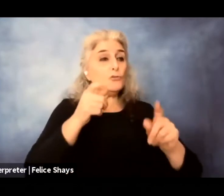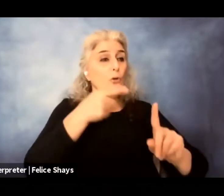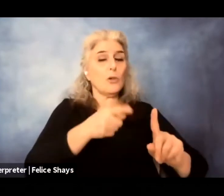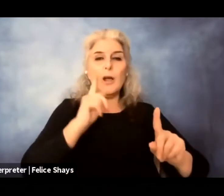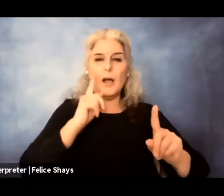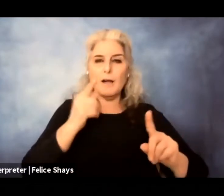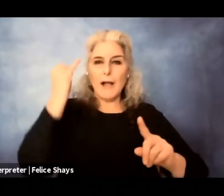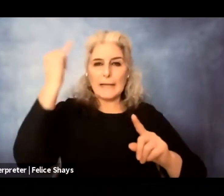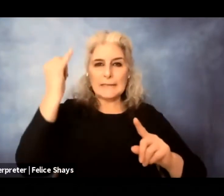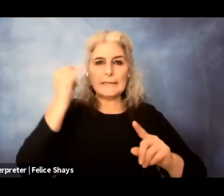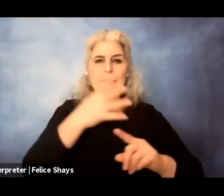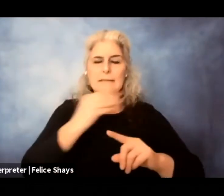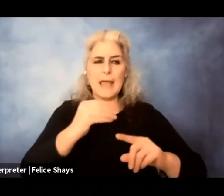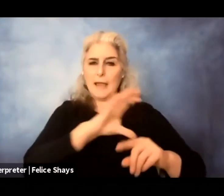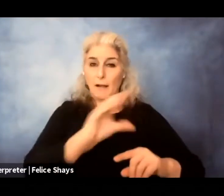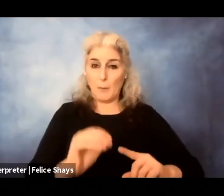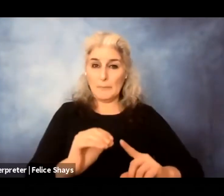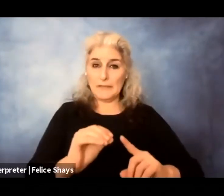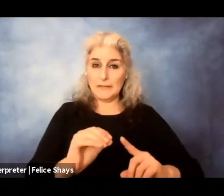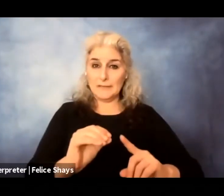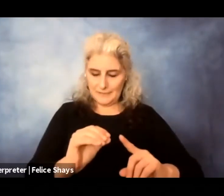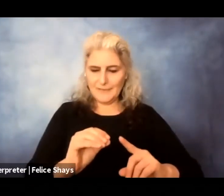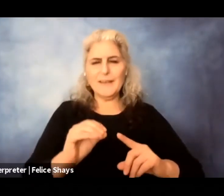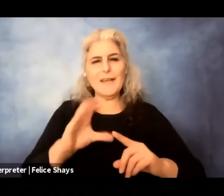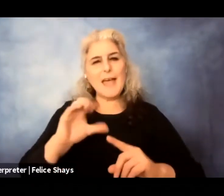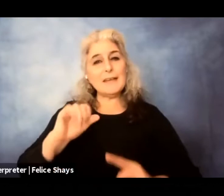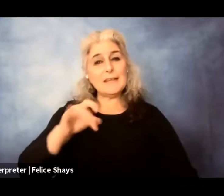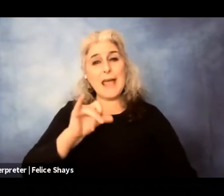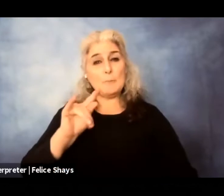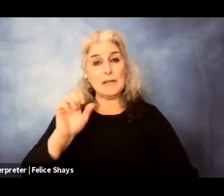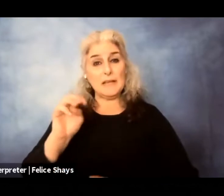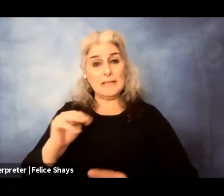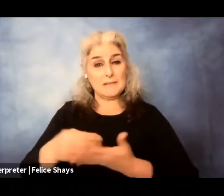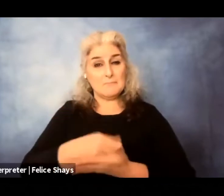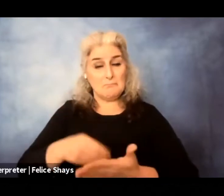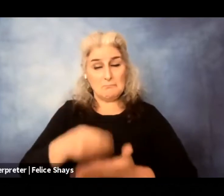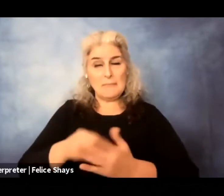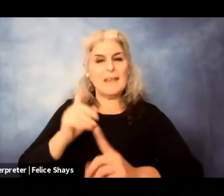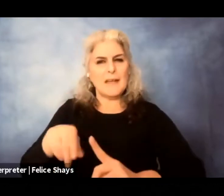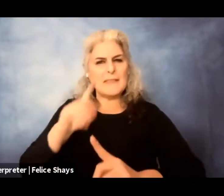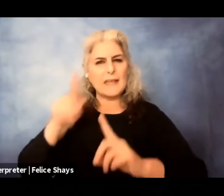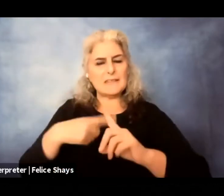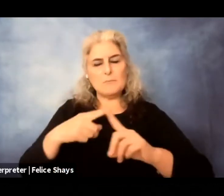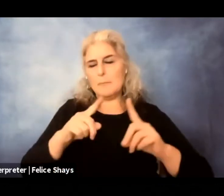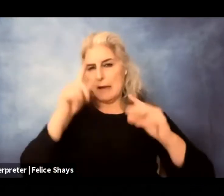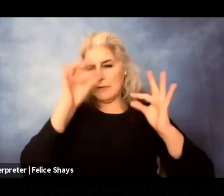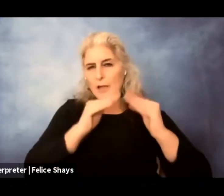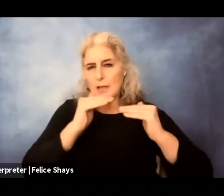capitalism is also about linear thinking which is embedded in code which is embedded in apps